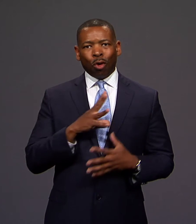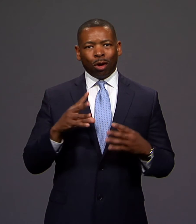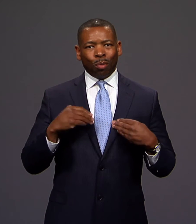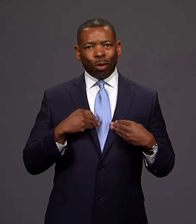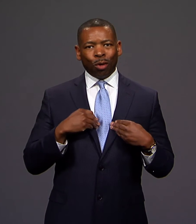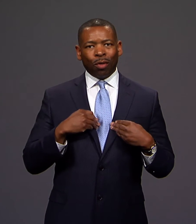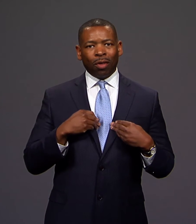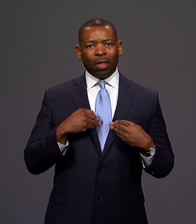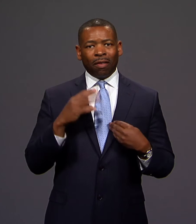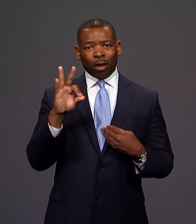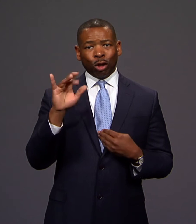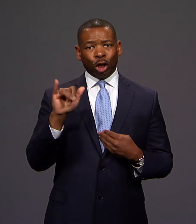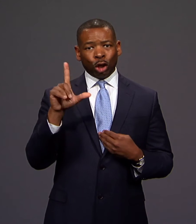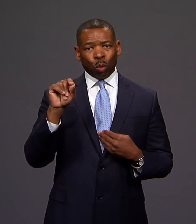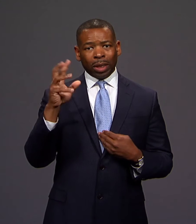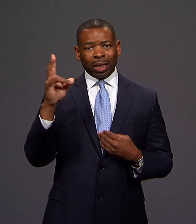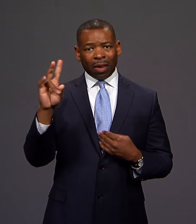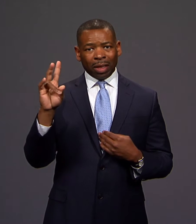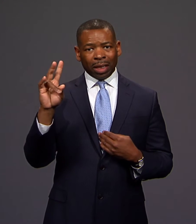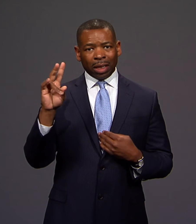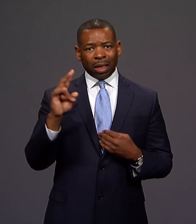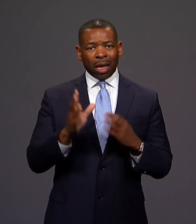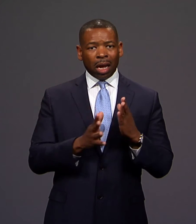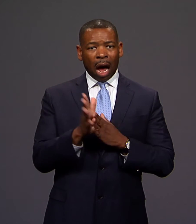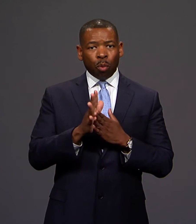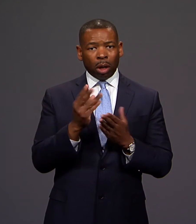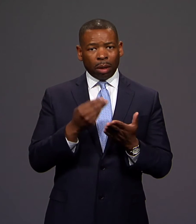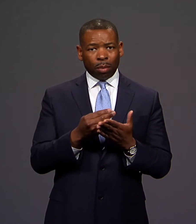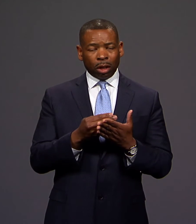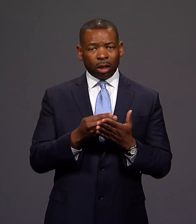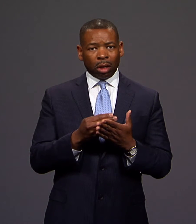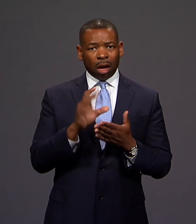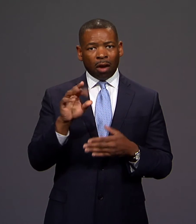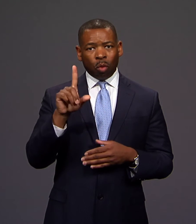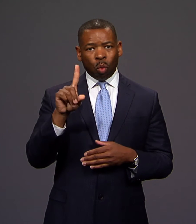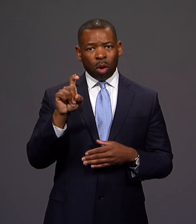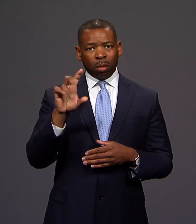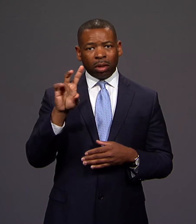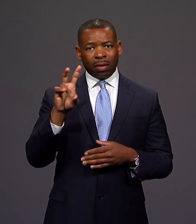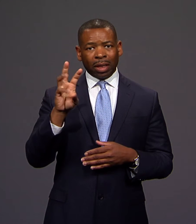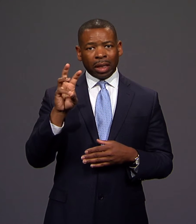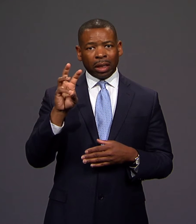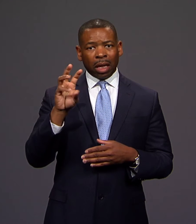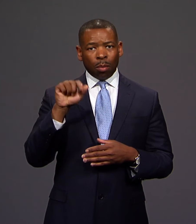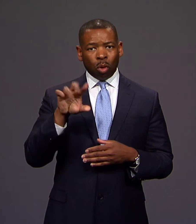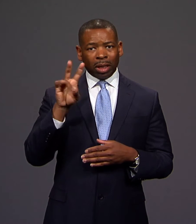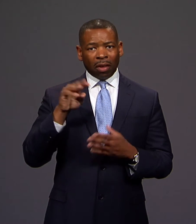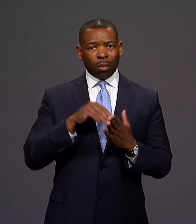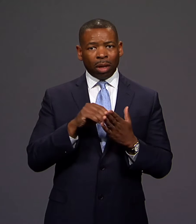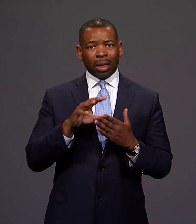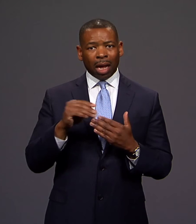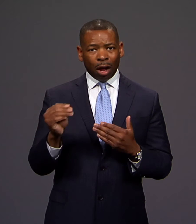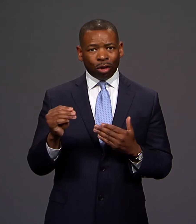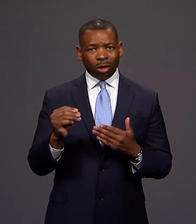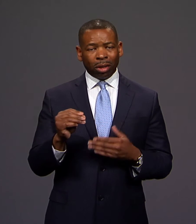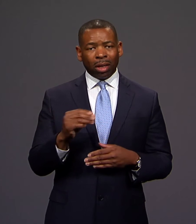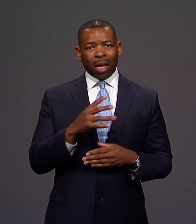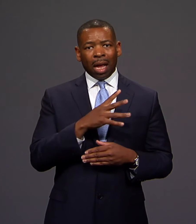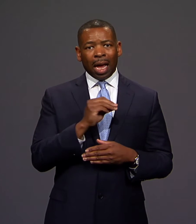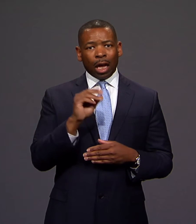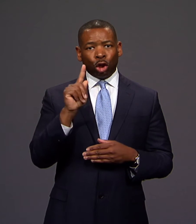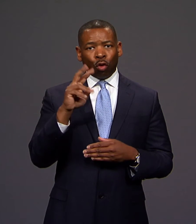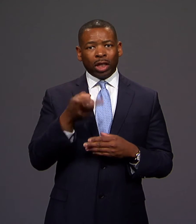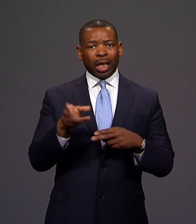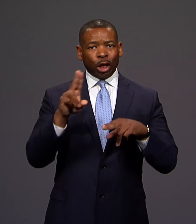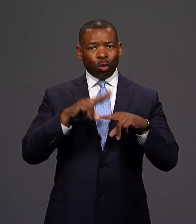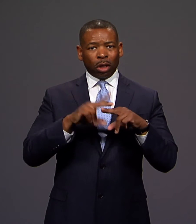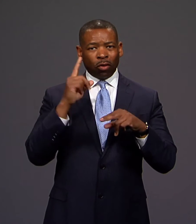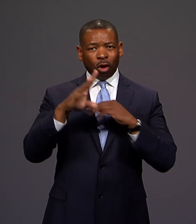The board approved the Fiscal Year of 2017 operating budget of $176.7 million,